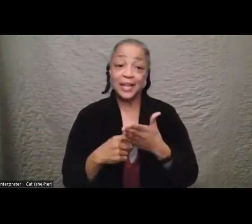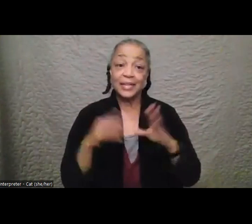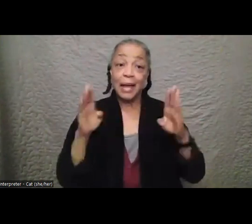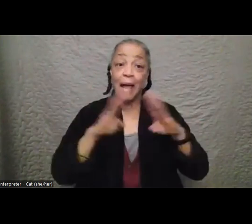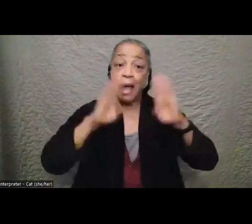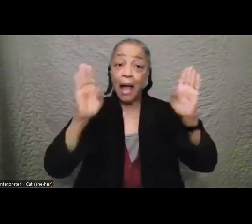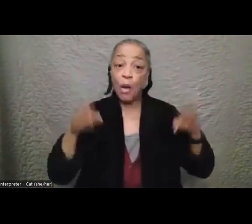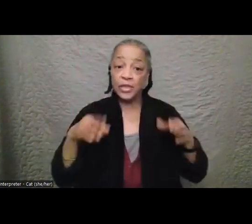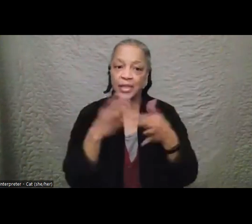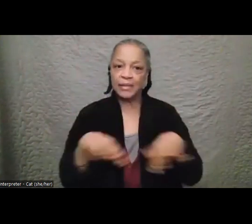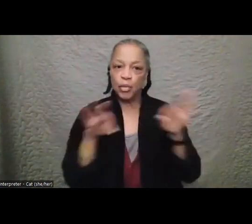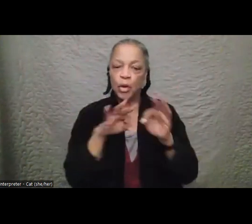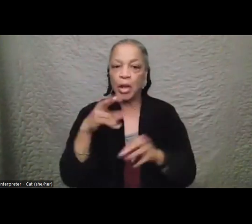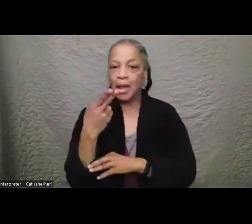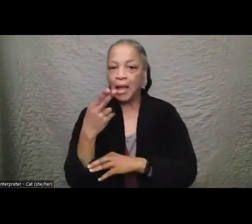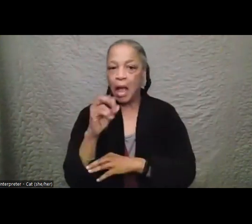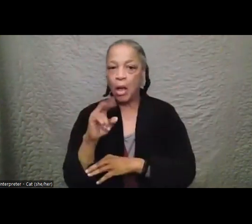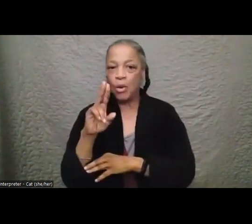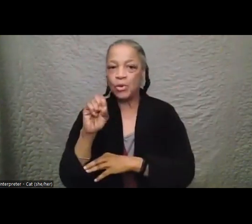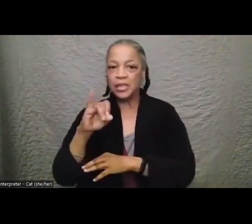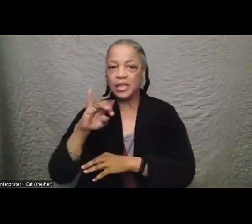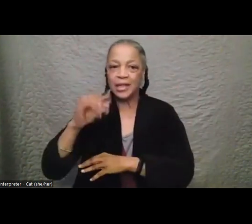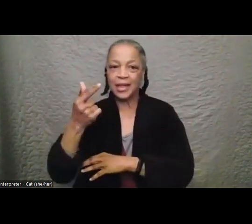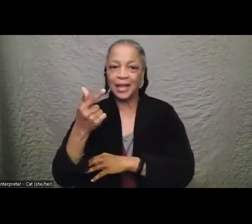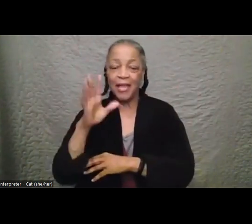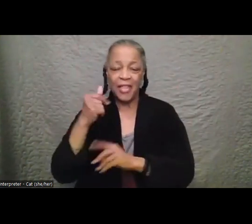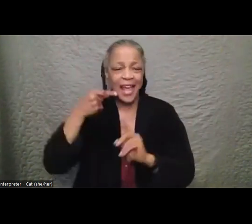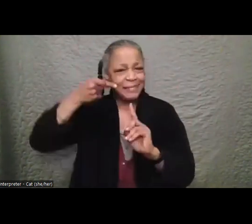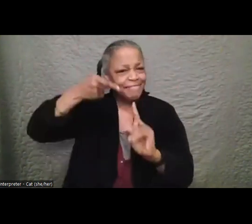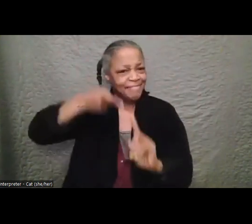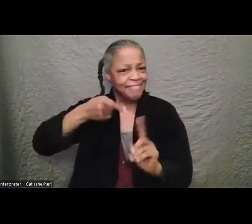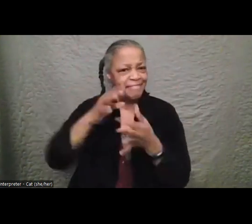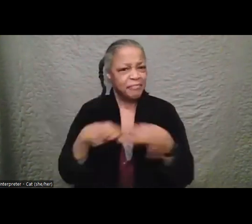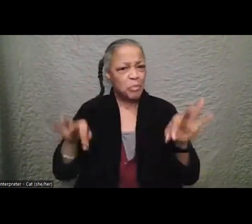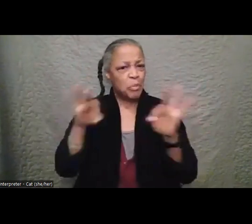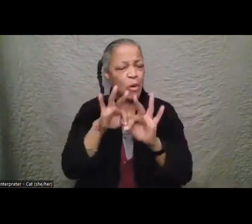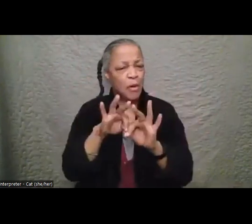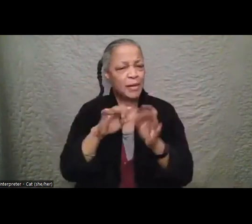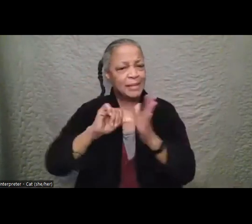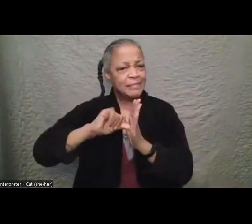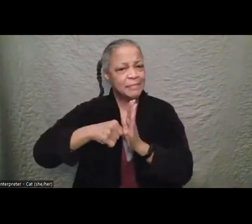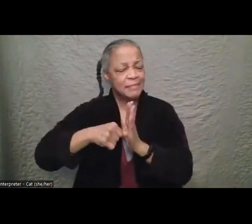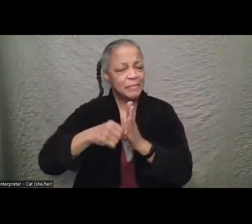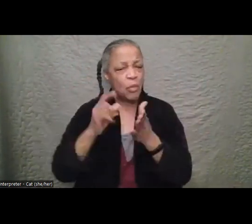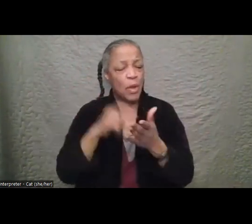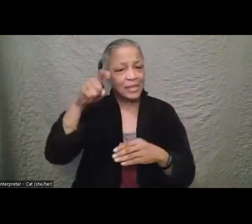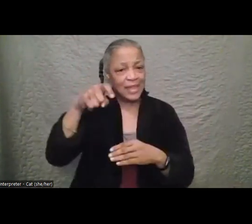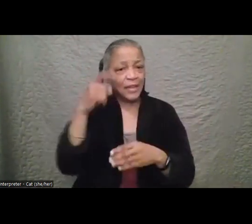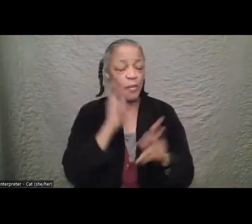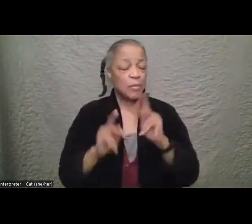That is often the linchpin that was needed for folks to remain in the community and get